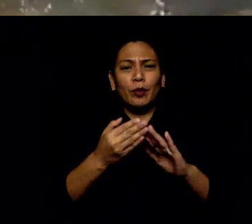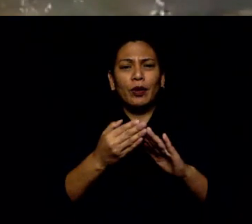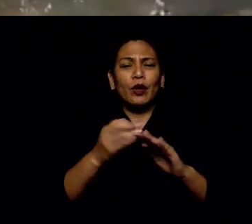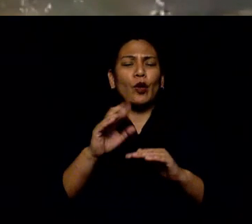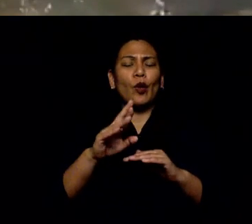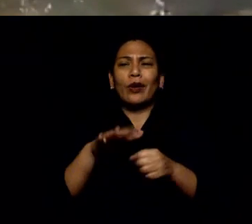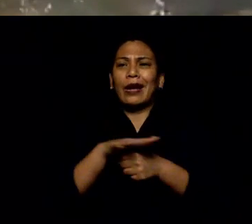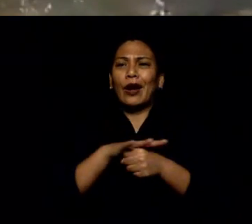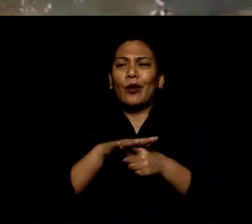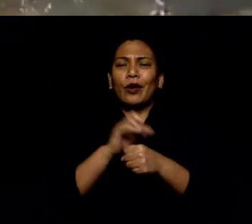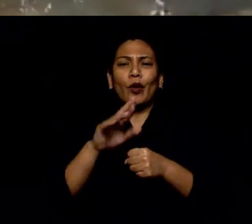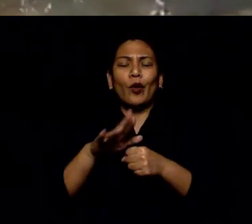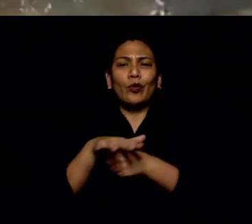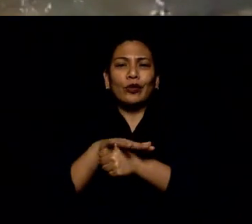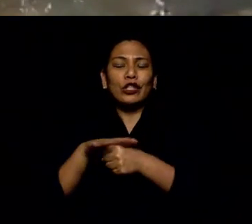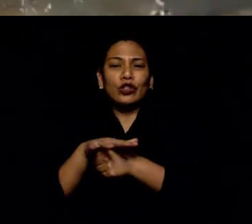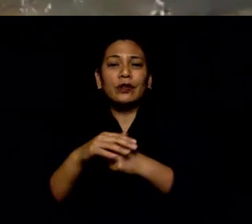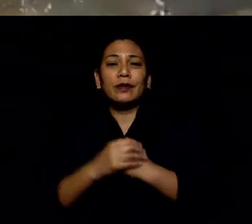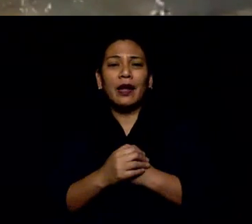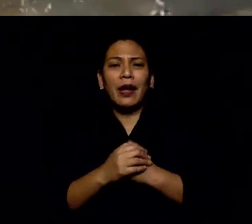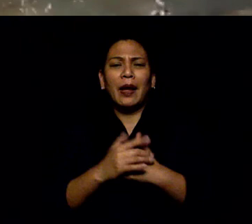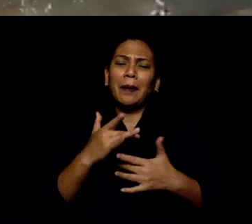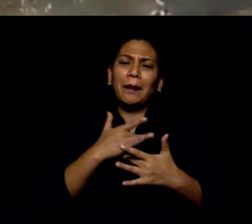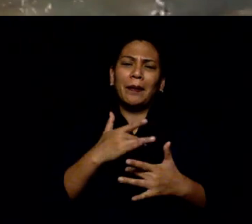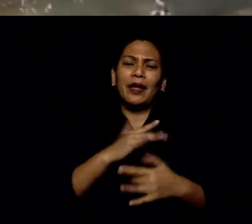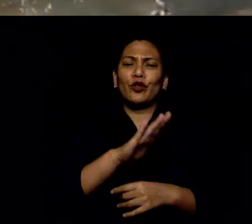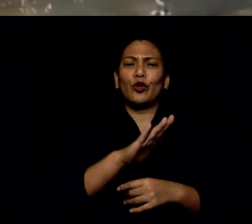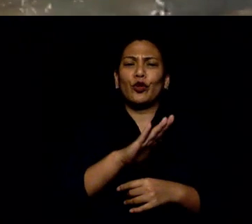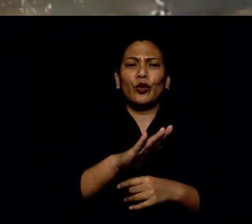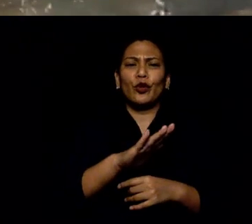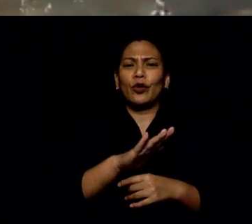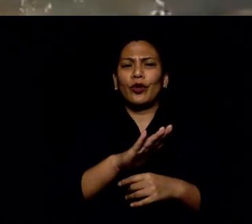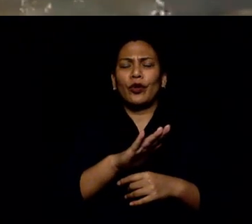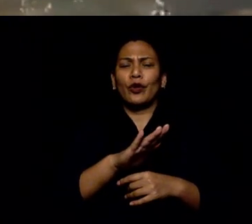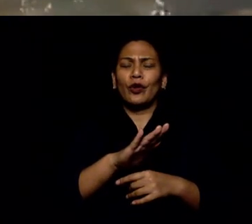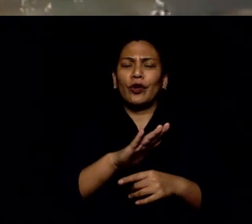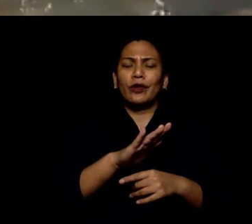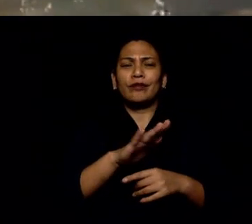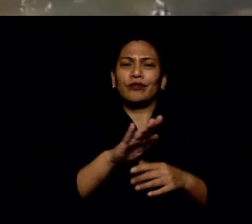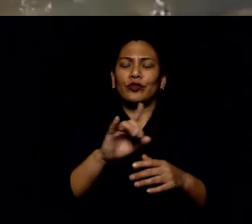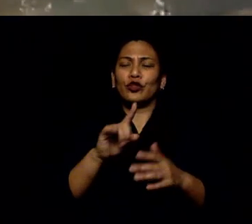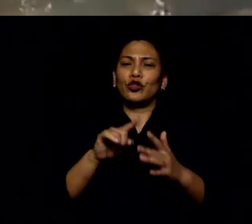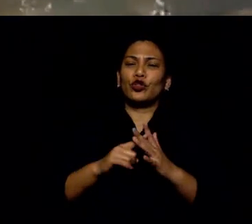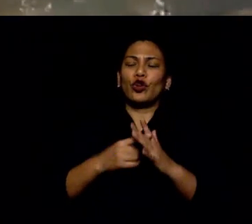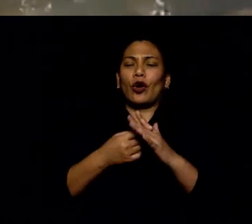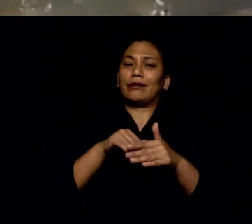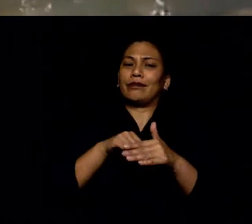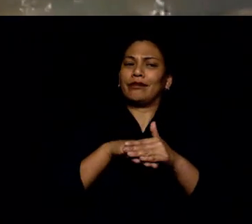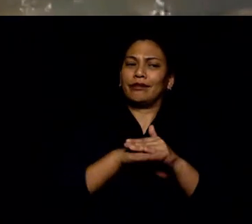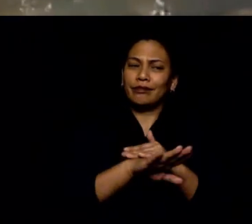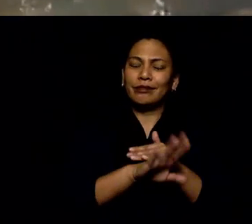And that often is there, their entry point into the discipline.